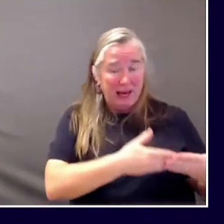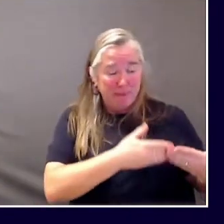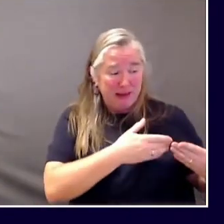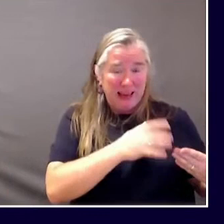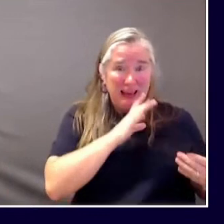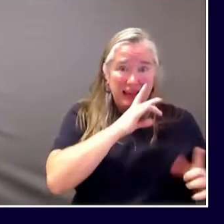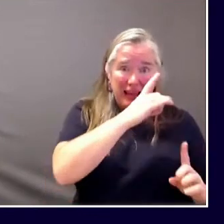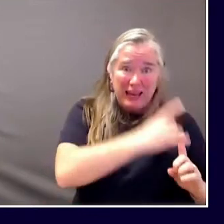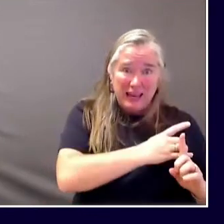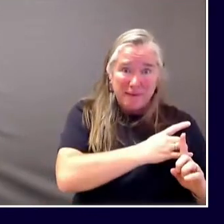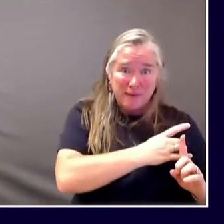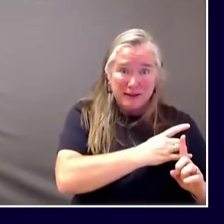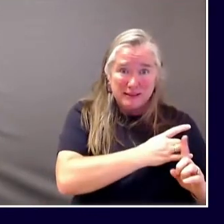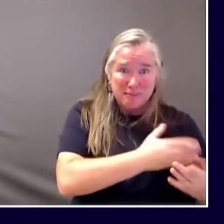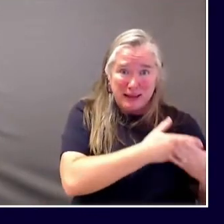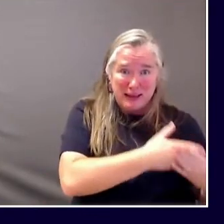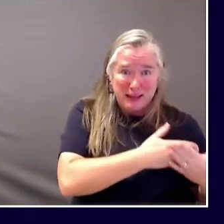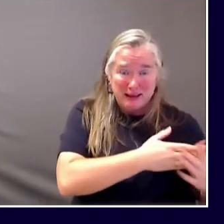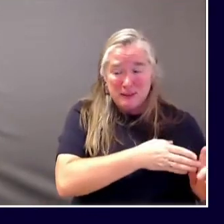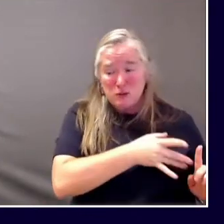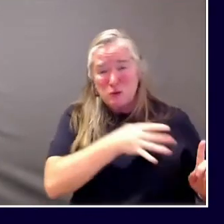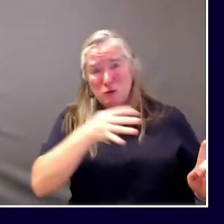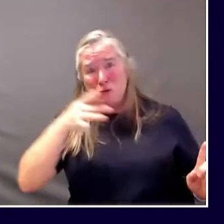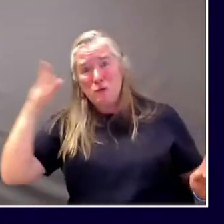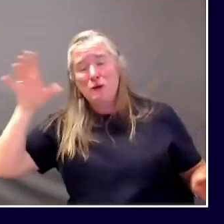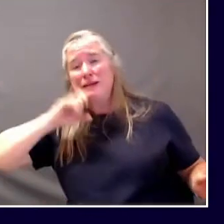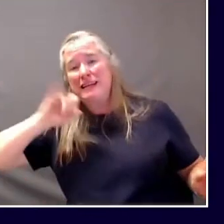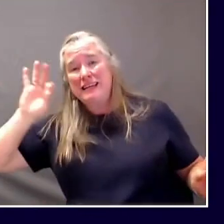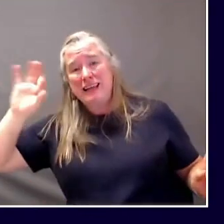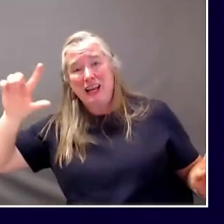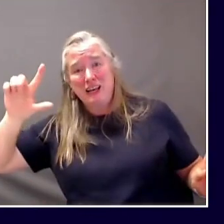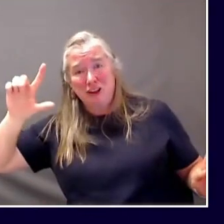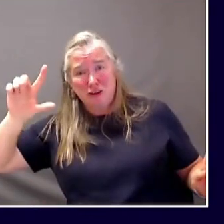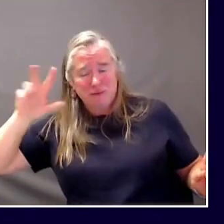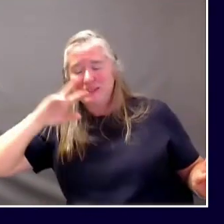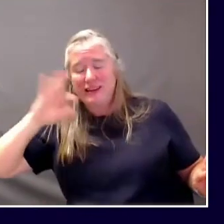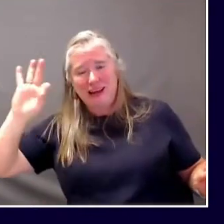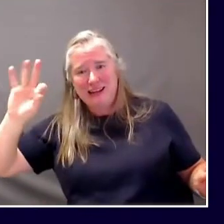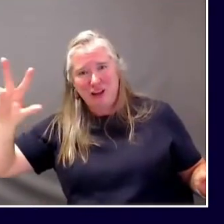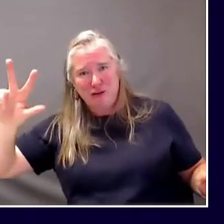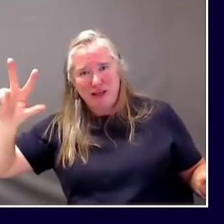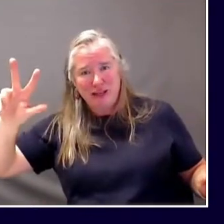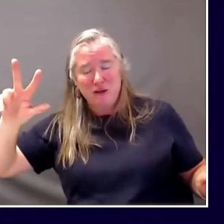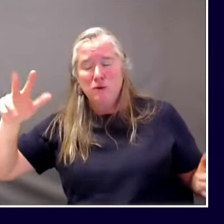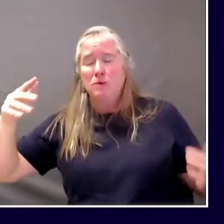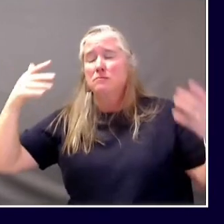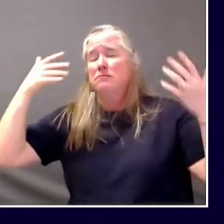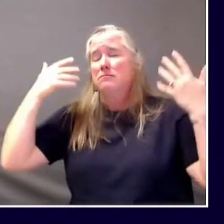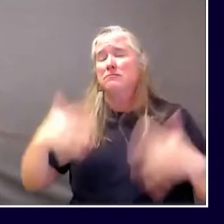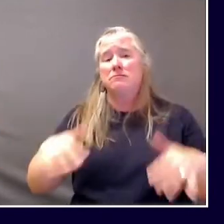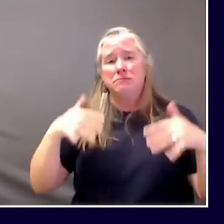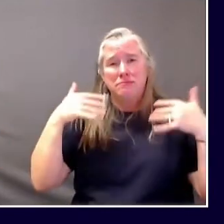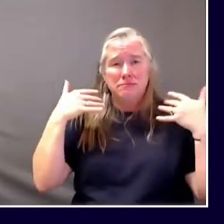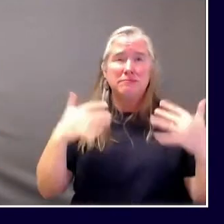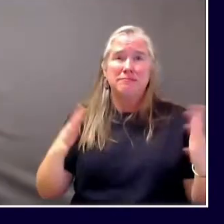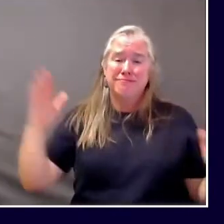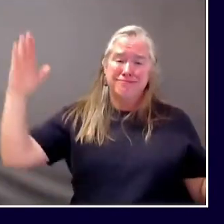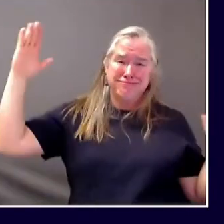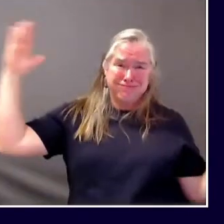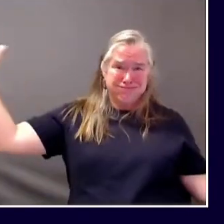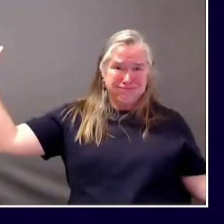after ninety three years